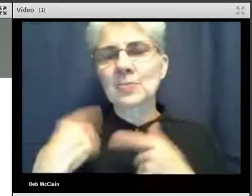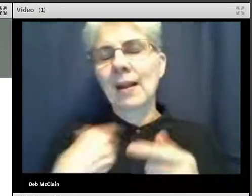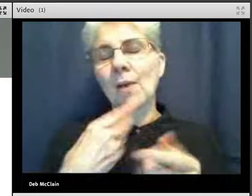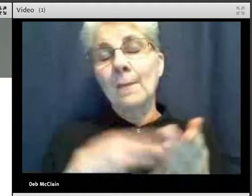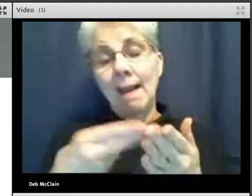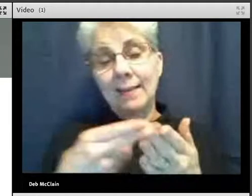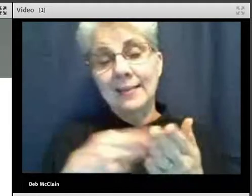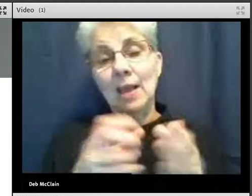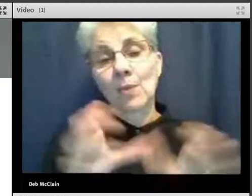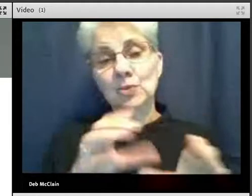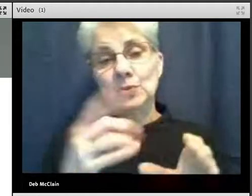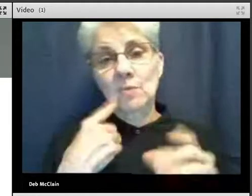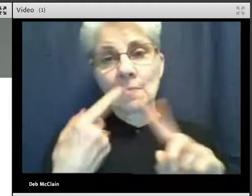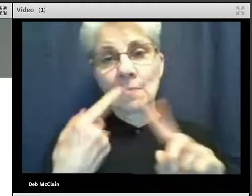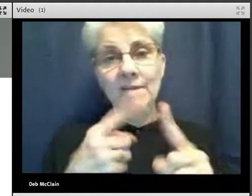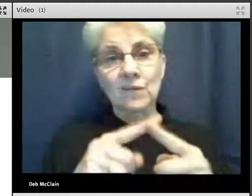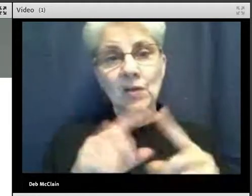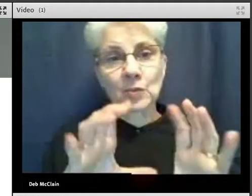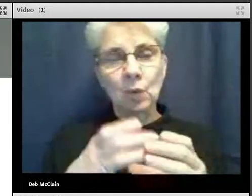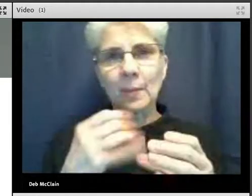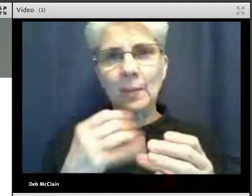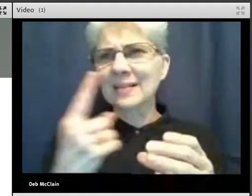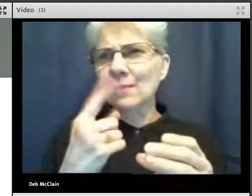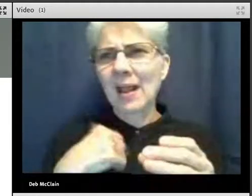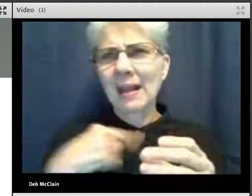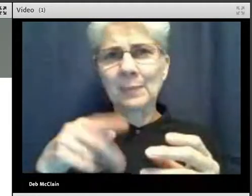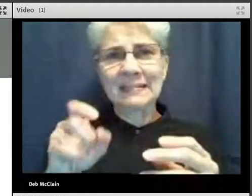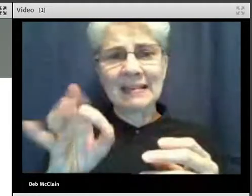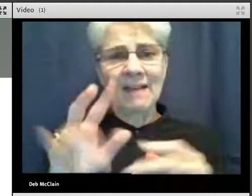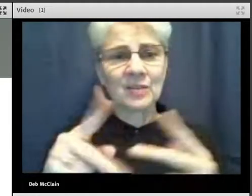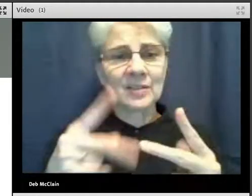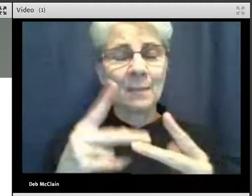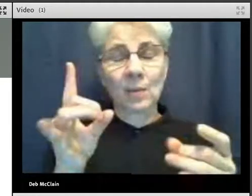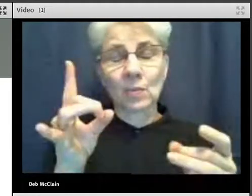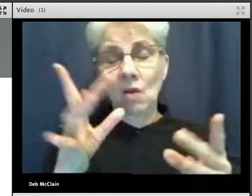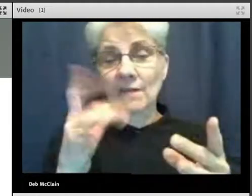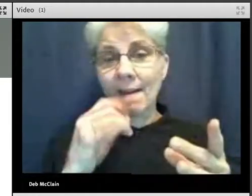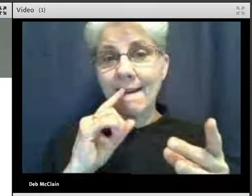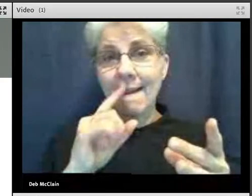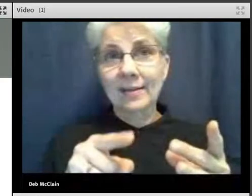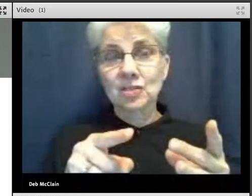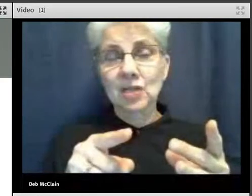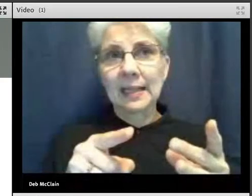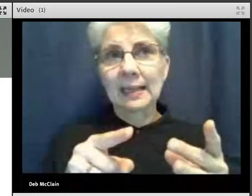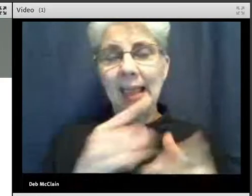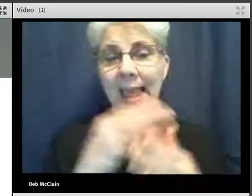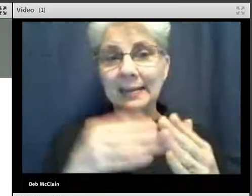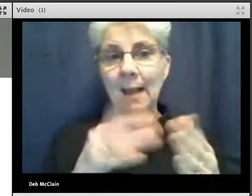There has been -- I will be honest -- I was actually doing something for my friend's group and someone only had a PDF version, and it was awful.